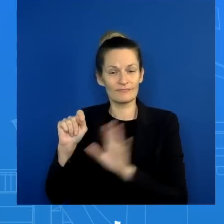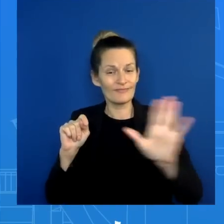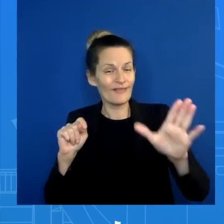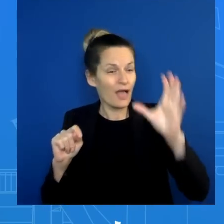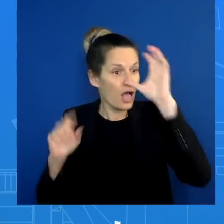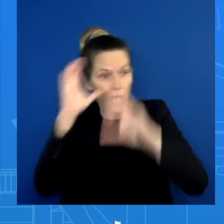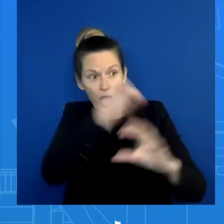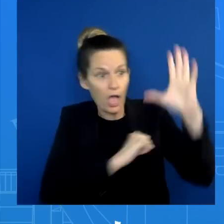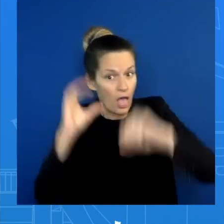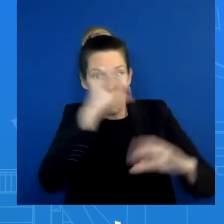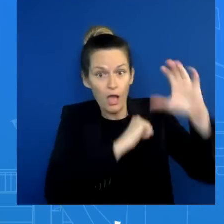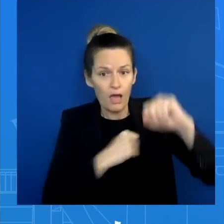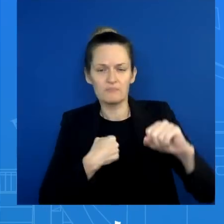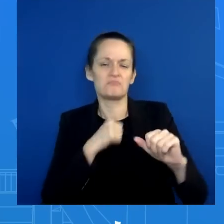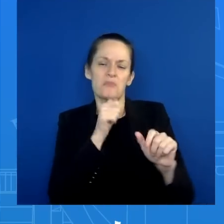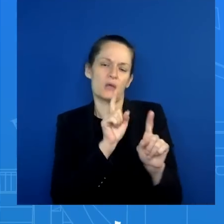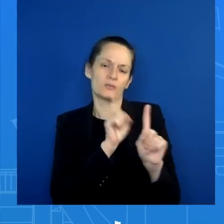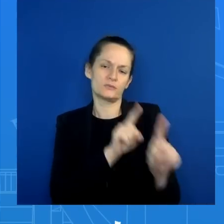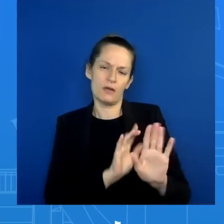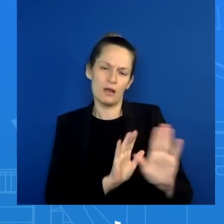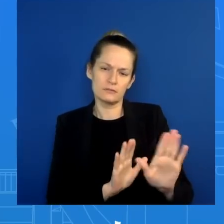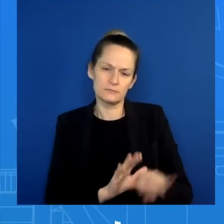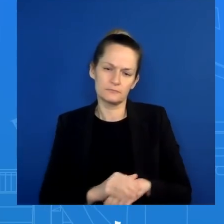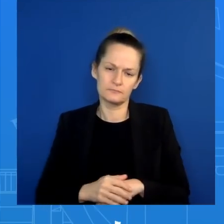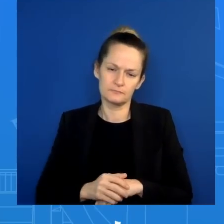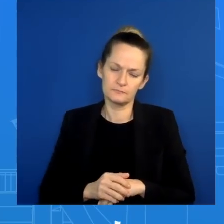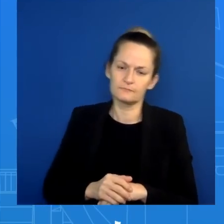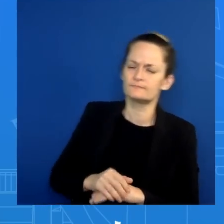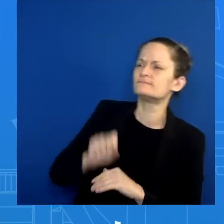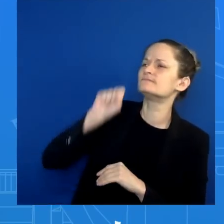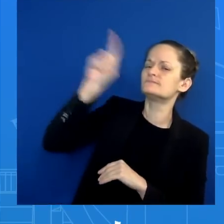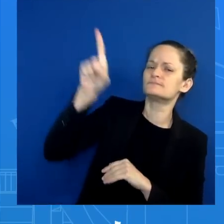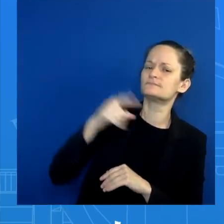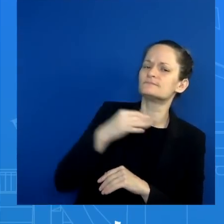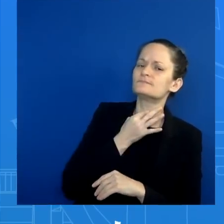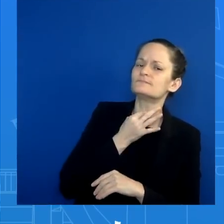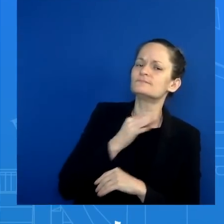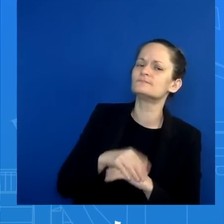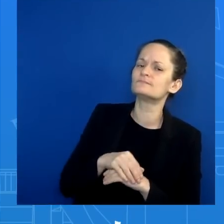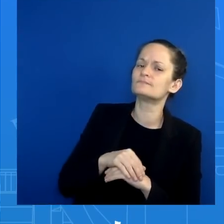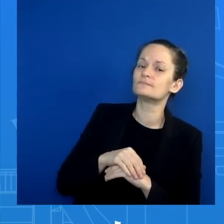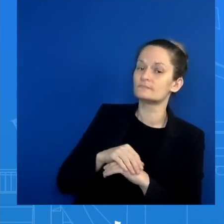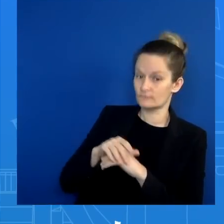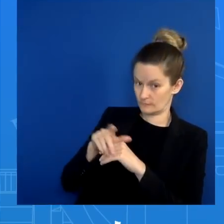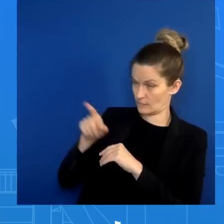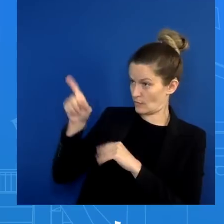but the president directed the HHS secretary to take 30 days and come back to you on a series of issues.